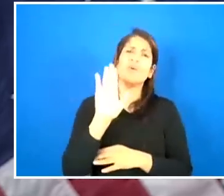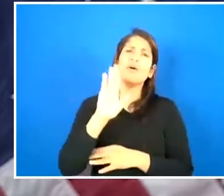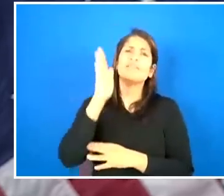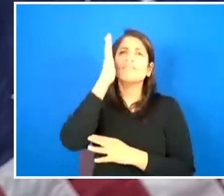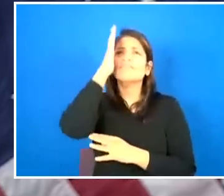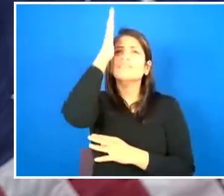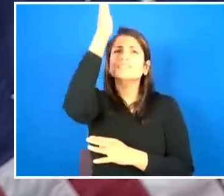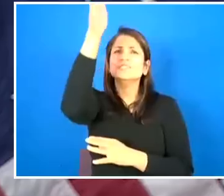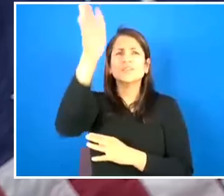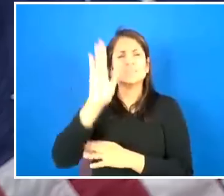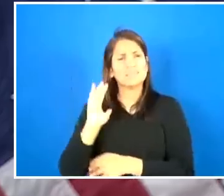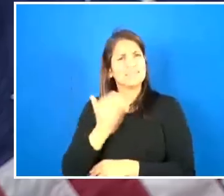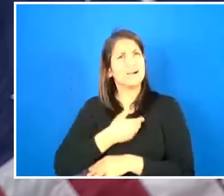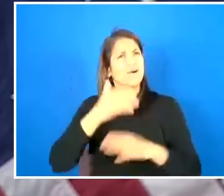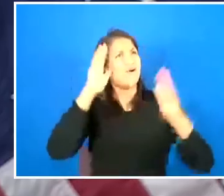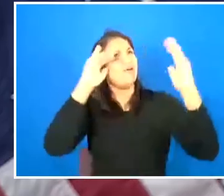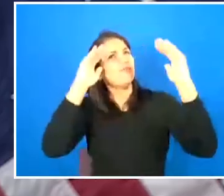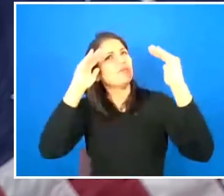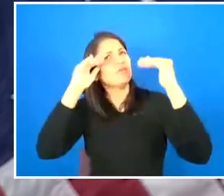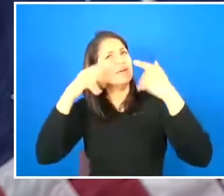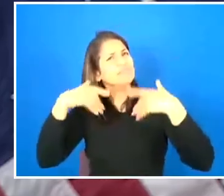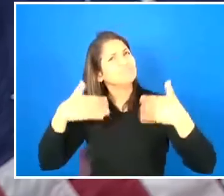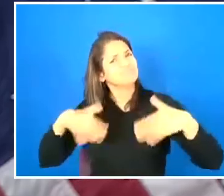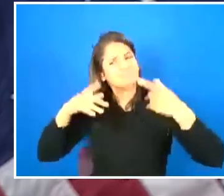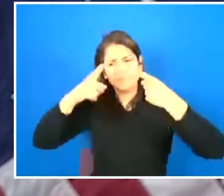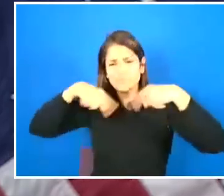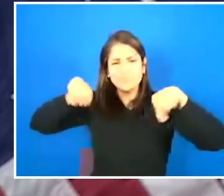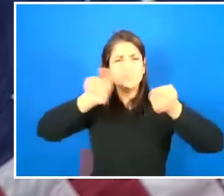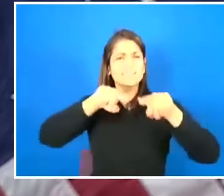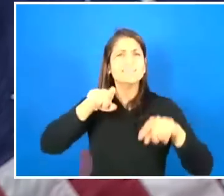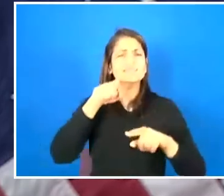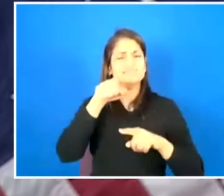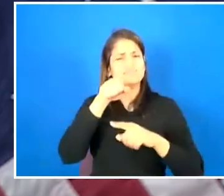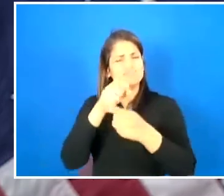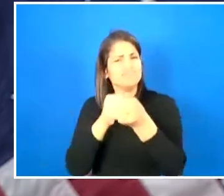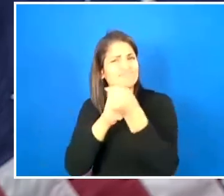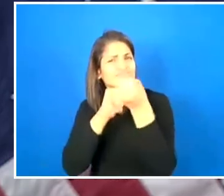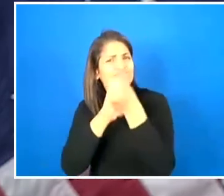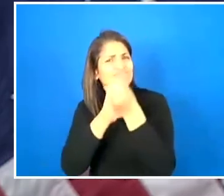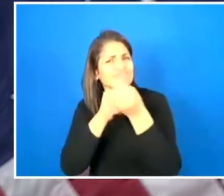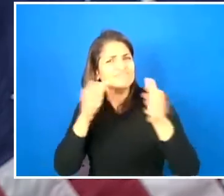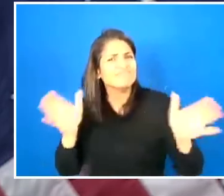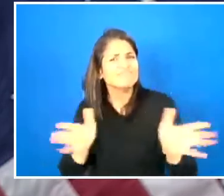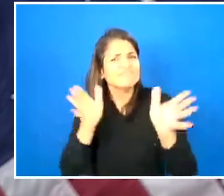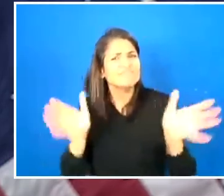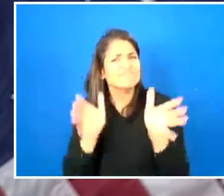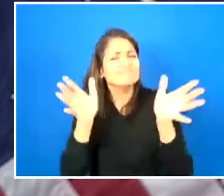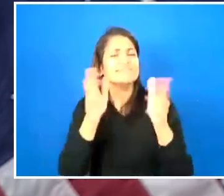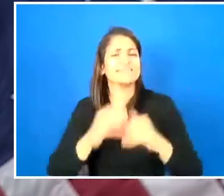THEREOR F U.YO YOU ARE LITERALLY THE FUTU OREFNE W YORK CITY. YOU'RE OUR HOPE. WE'RE GOING TO BE